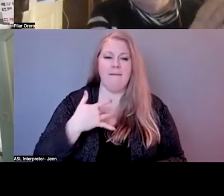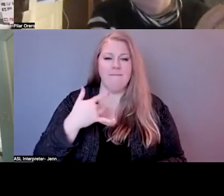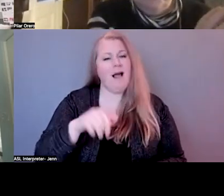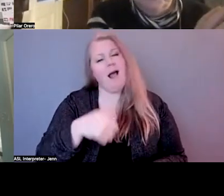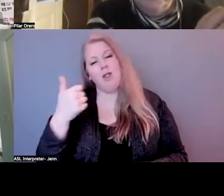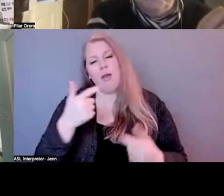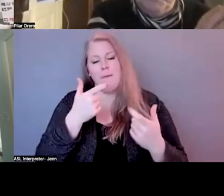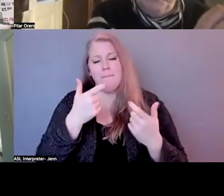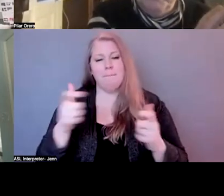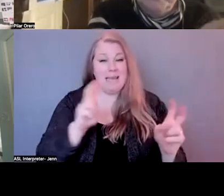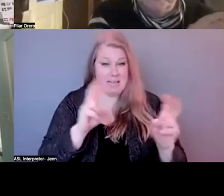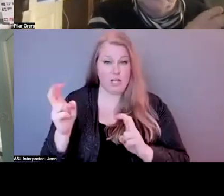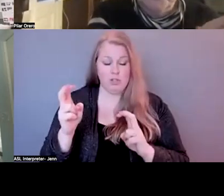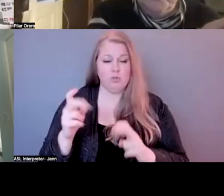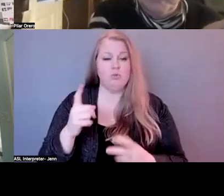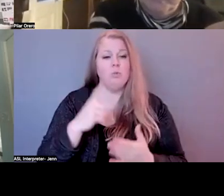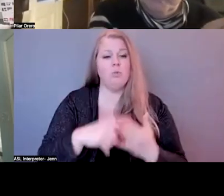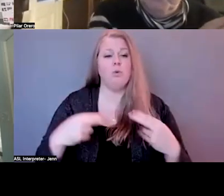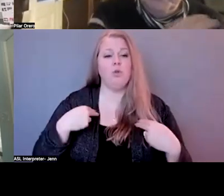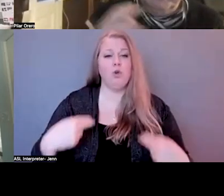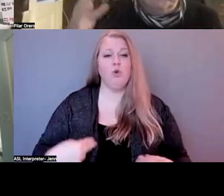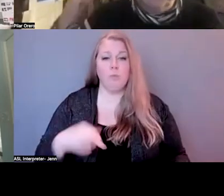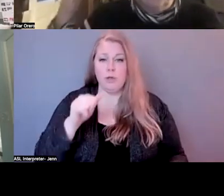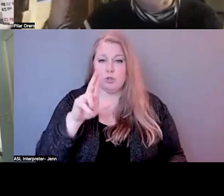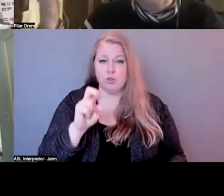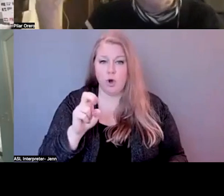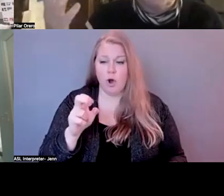there, which is what the humans are consuming. What is the content?